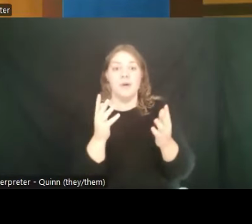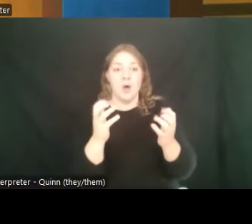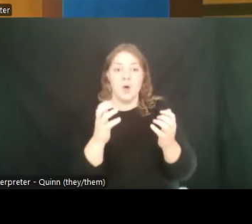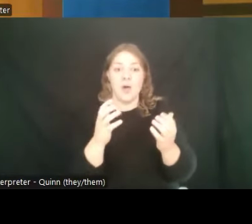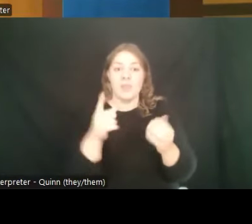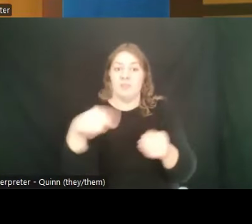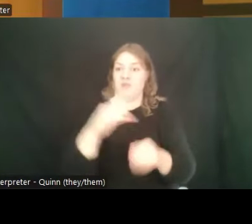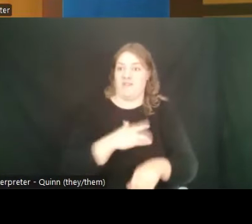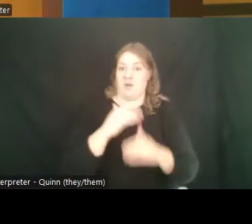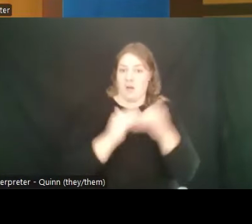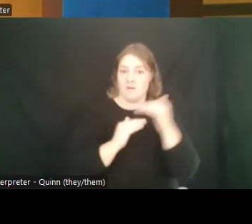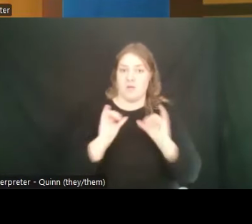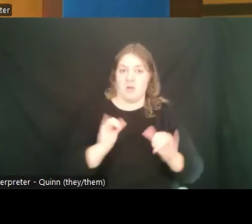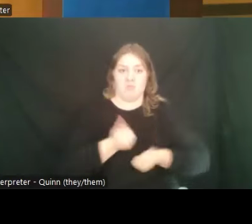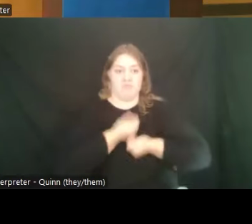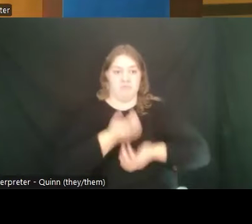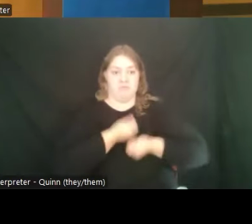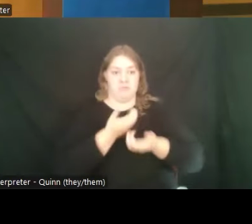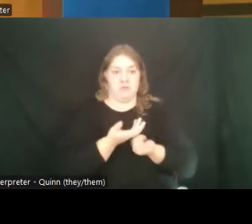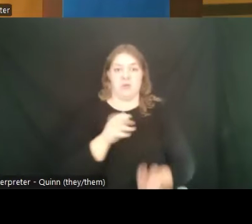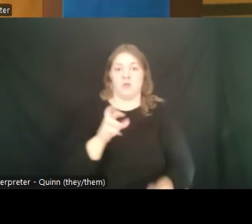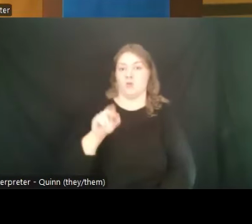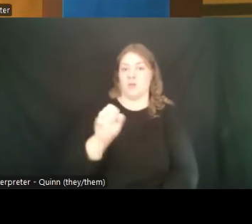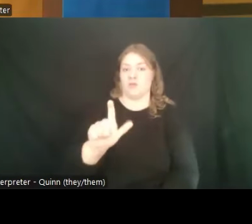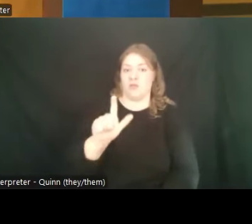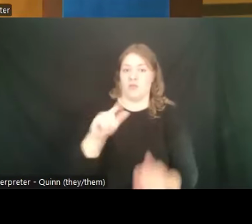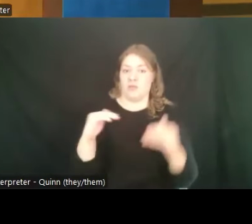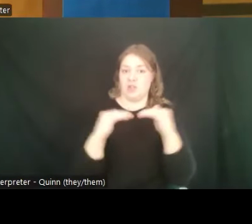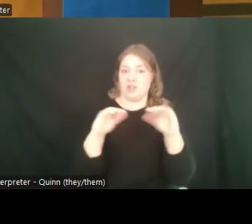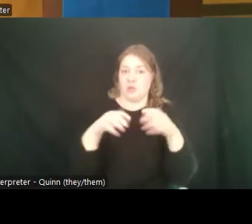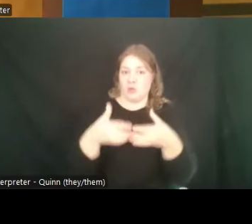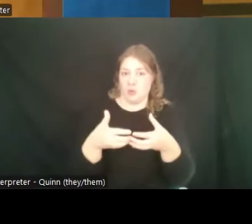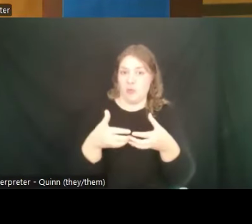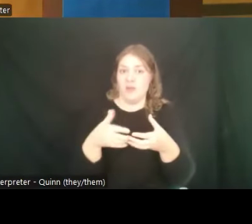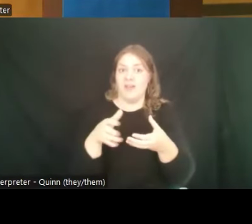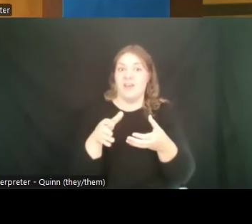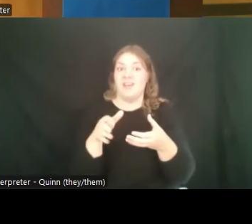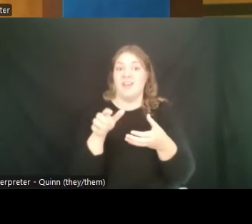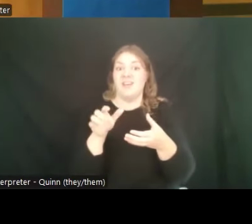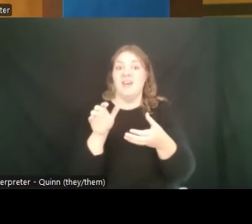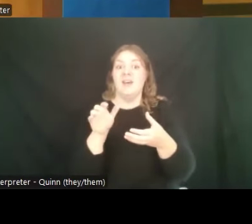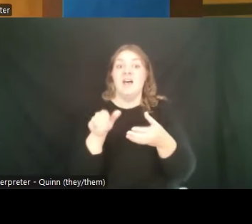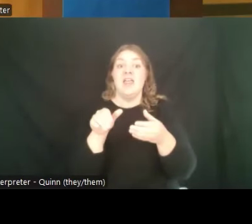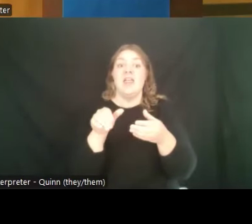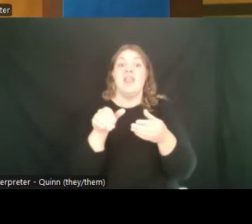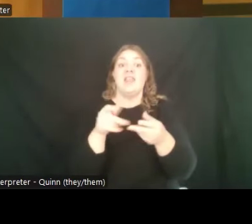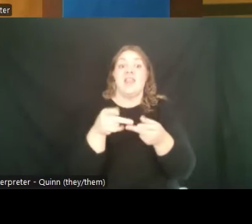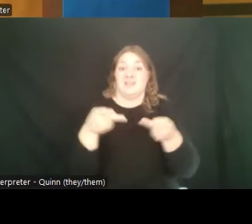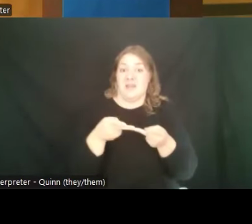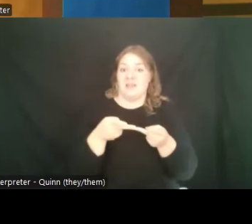Justice group has been a space where if you're if you're it for you to come and get support without